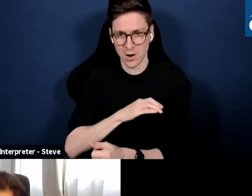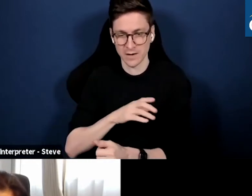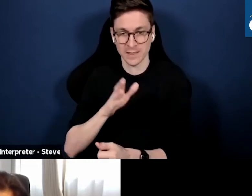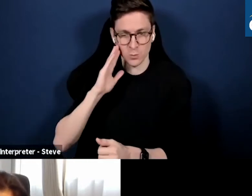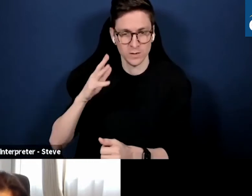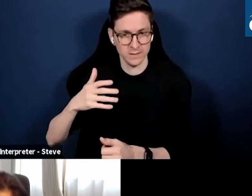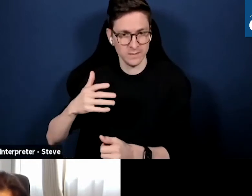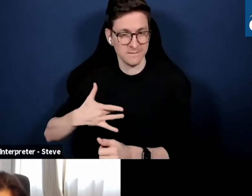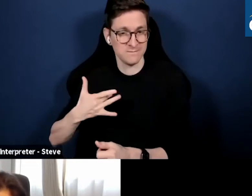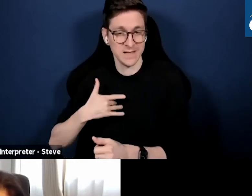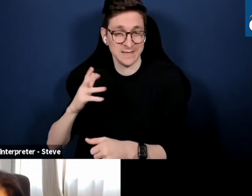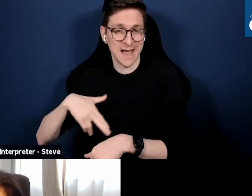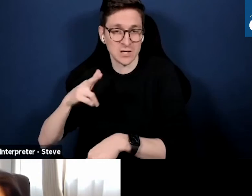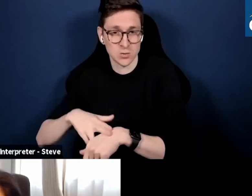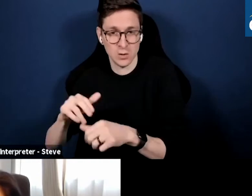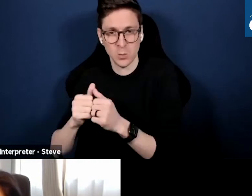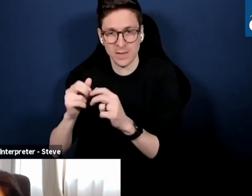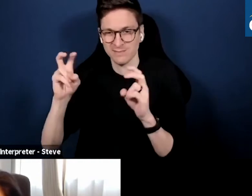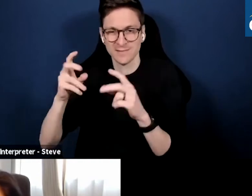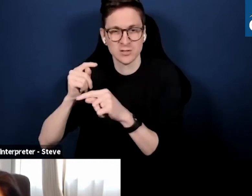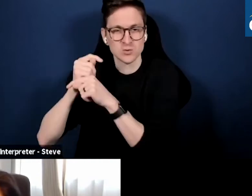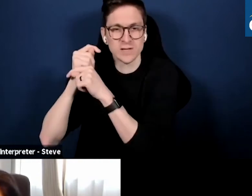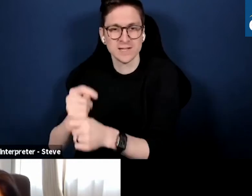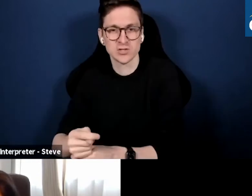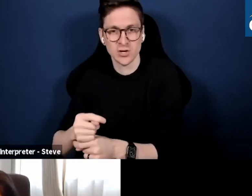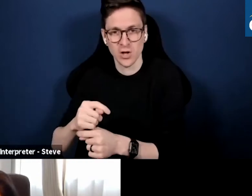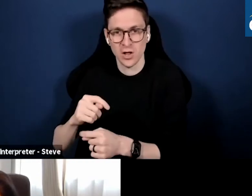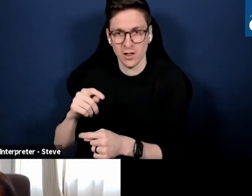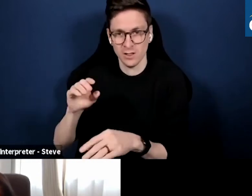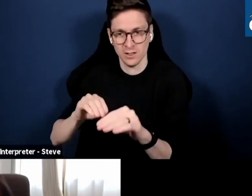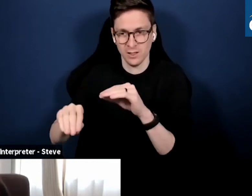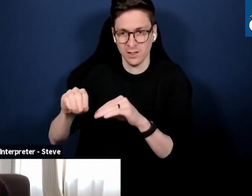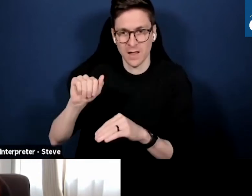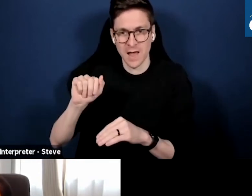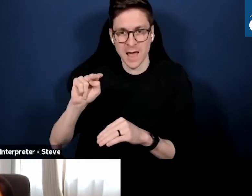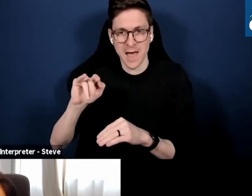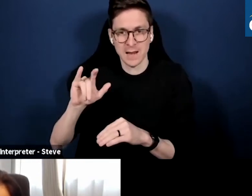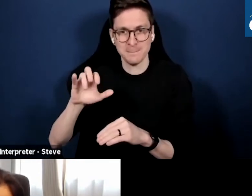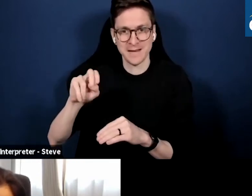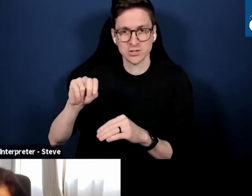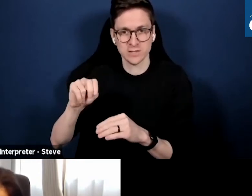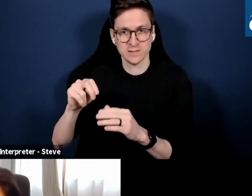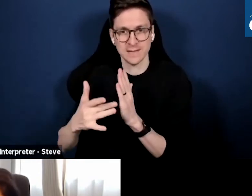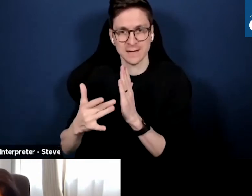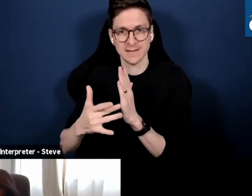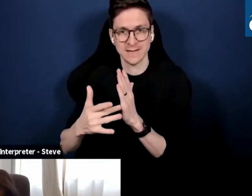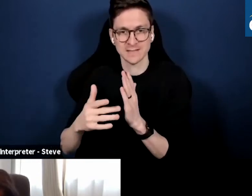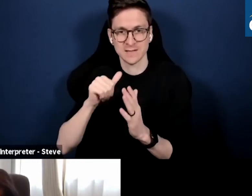using traditional animation techniques that aren't you know drawing on these neural models so